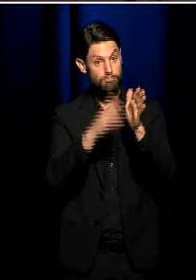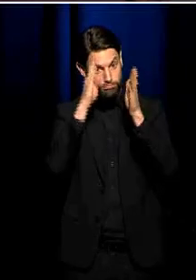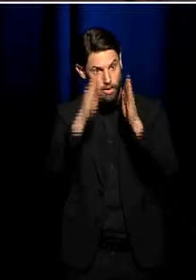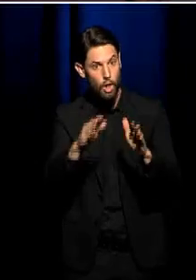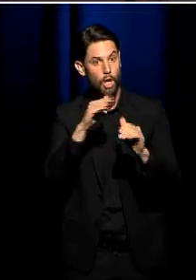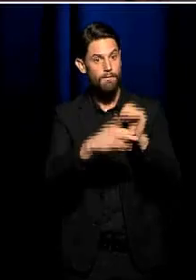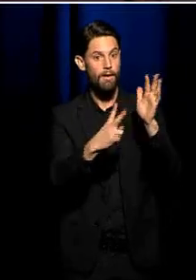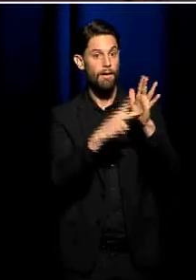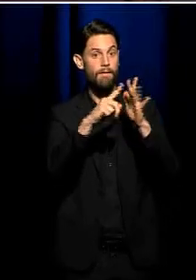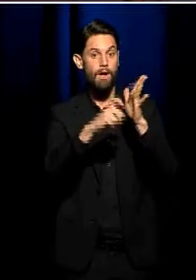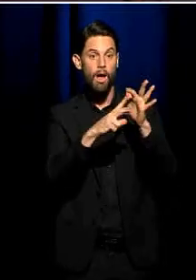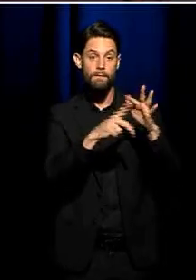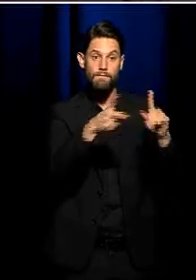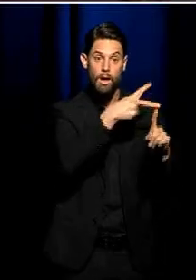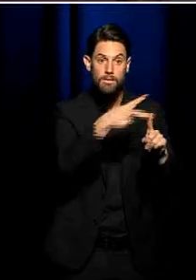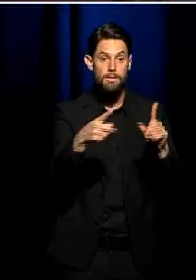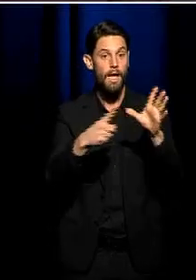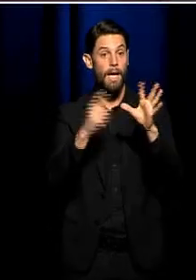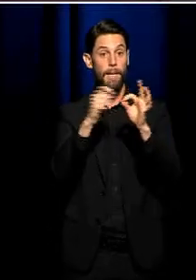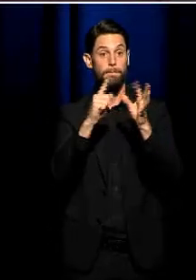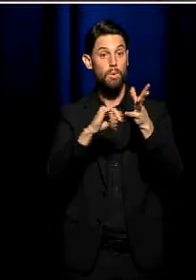Disability is now in session.